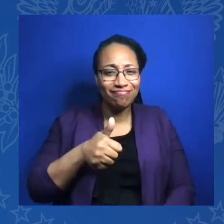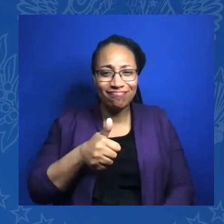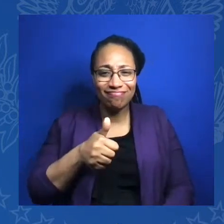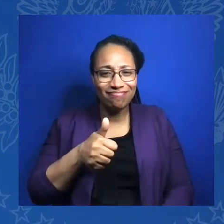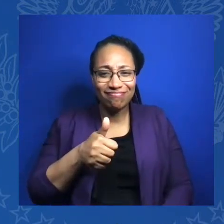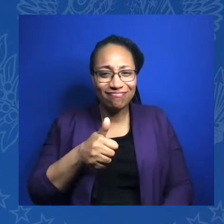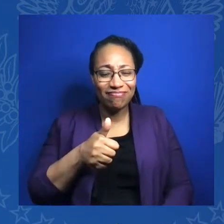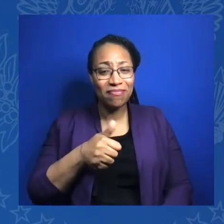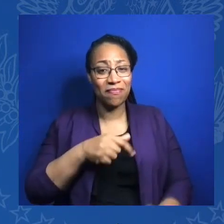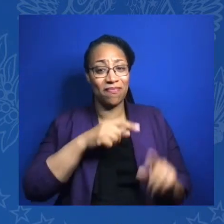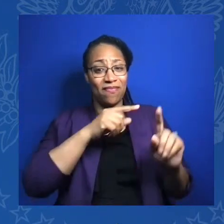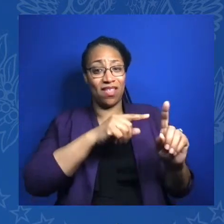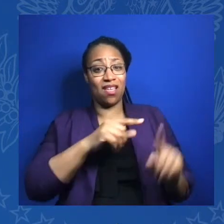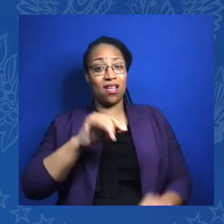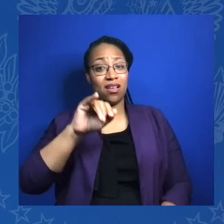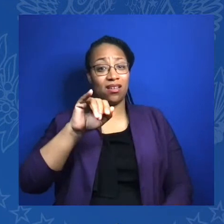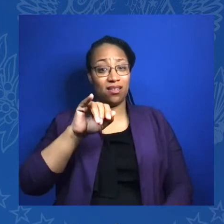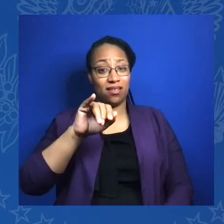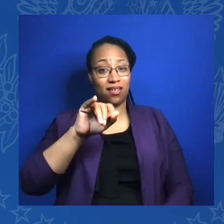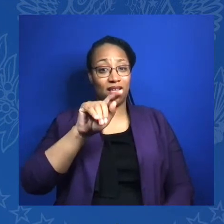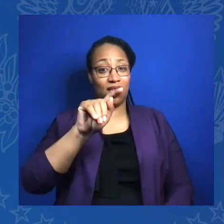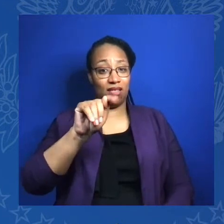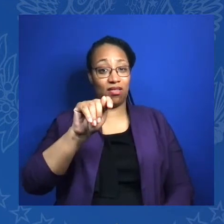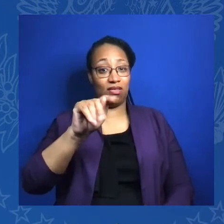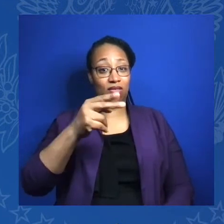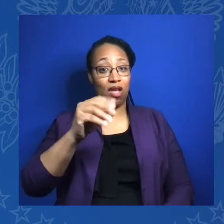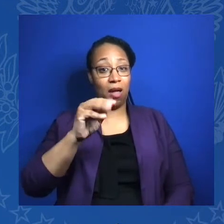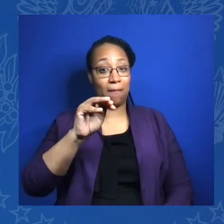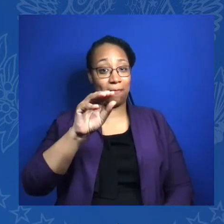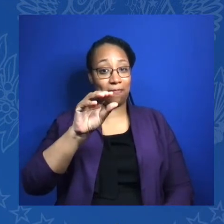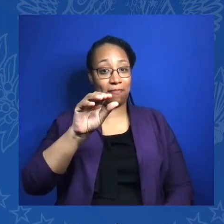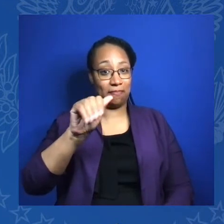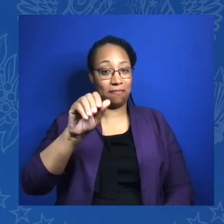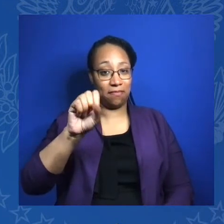Thomas Jefferson wrote, "Were it left to me to decide whether we should have a government